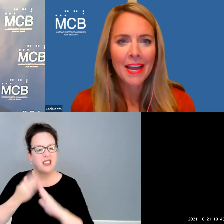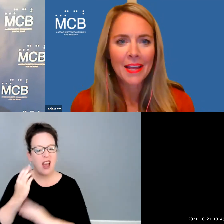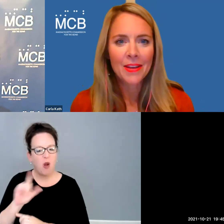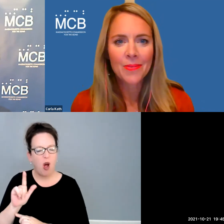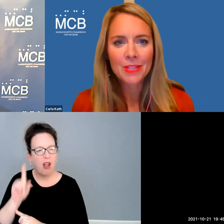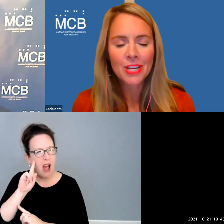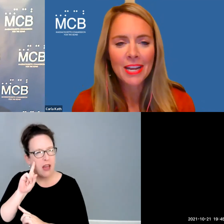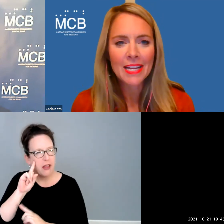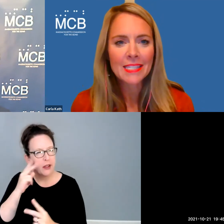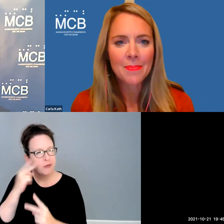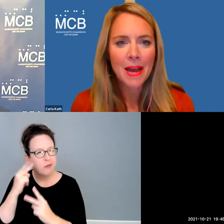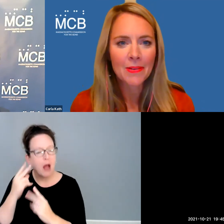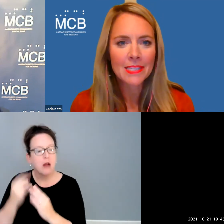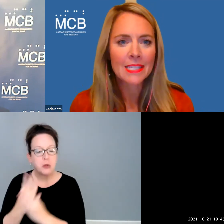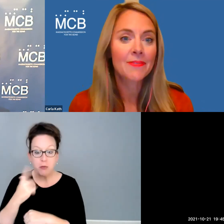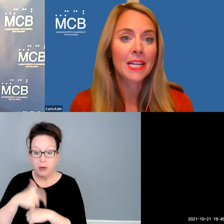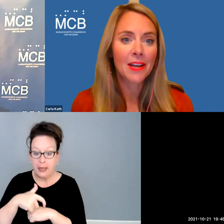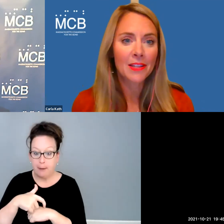and the question is about assistive technology.